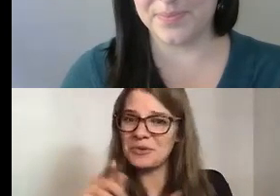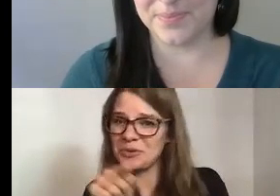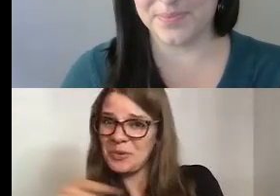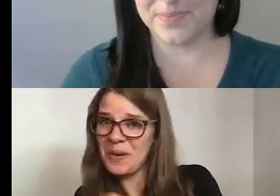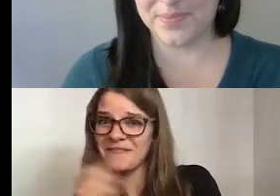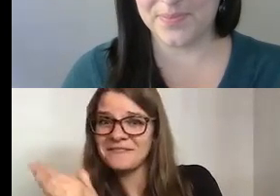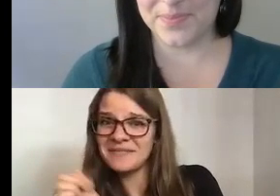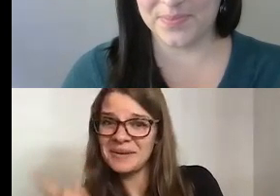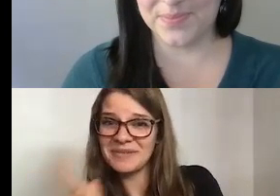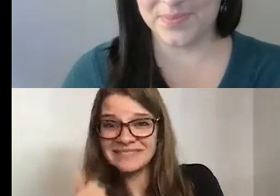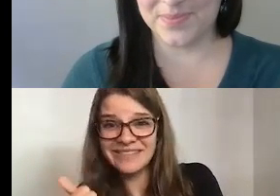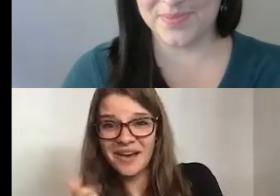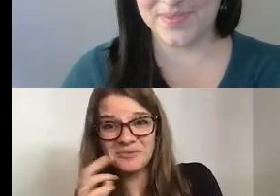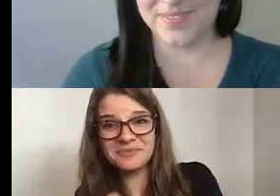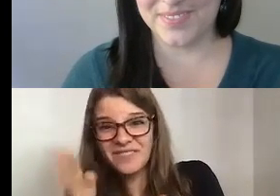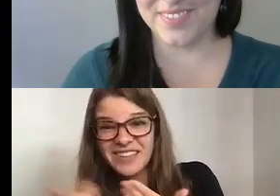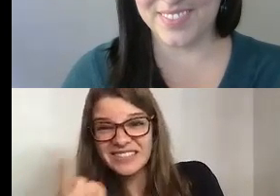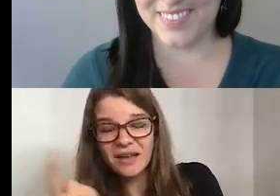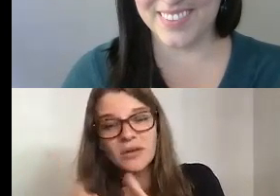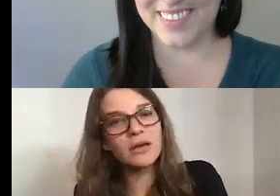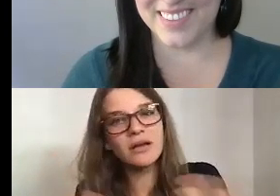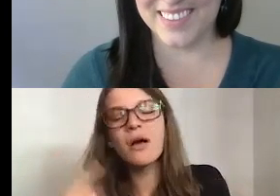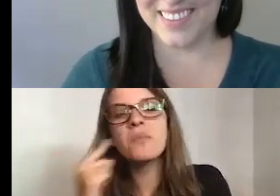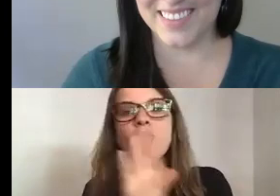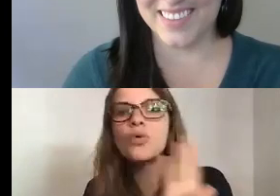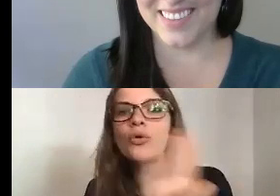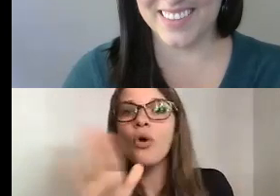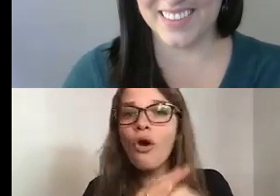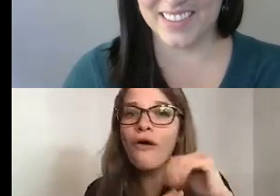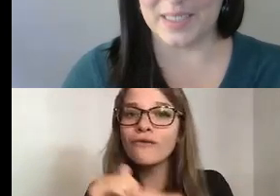I think it's really just thinking about you know your comfort level and also those priorities like